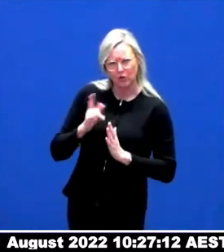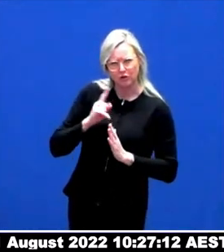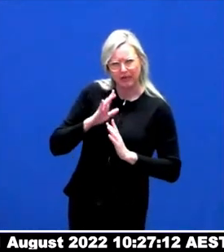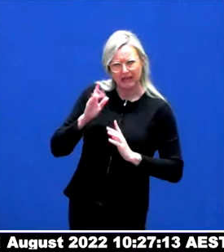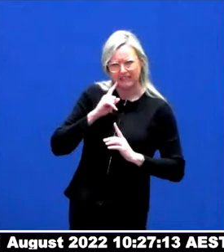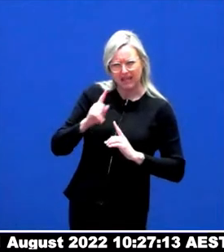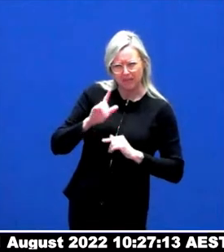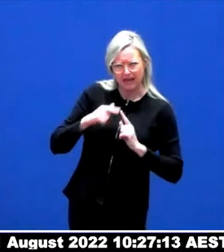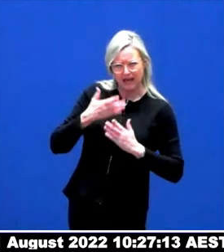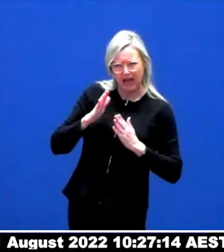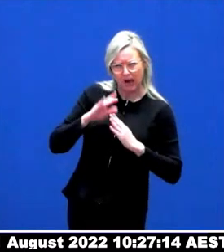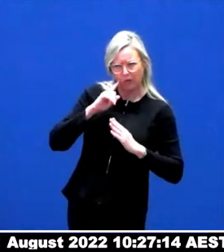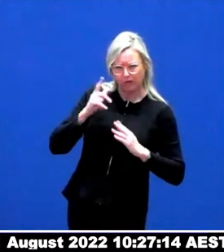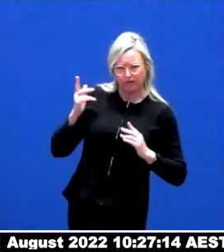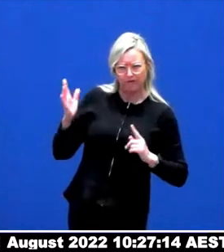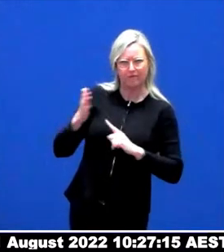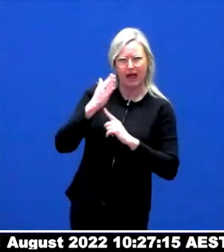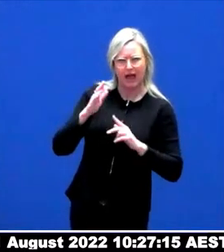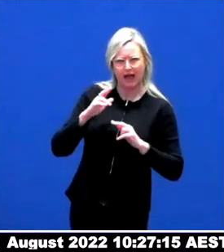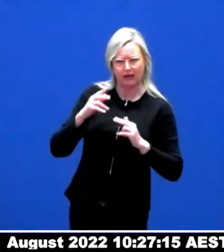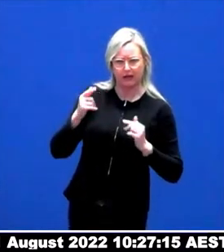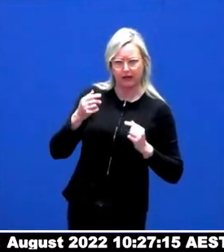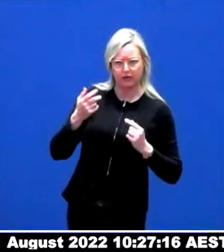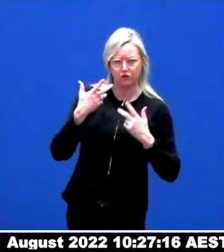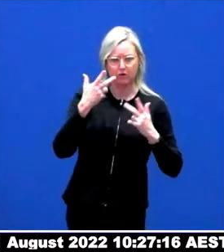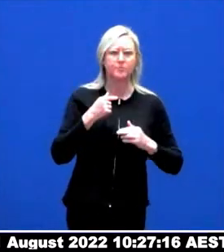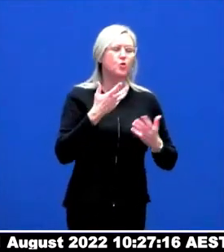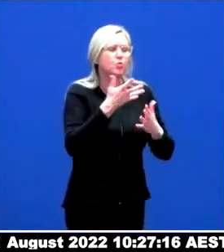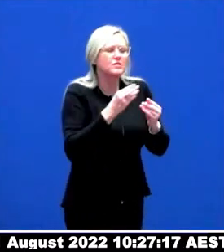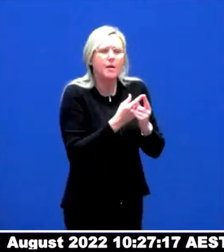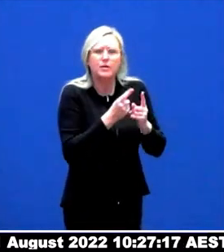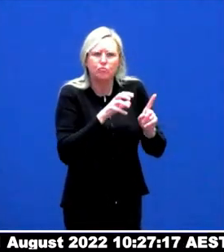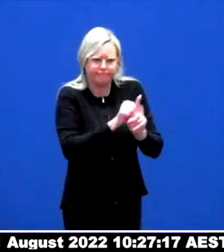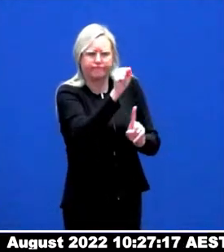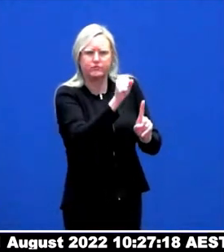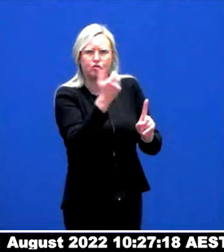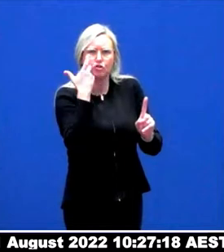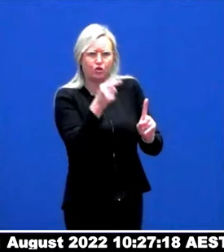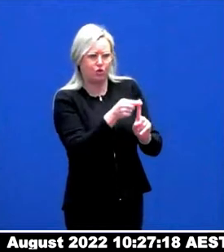Well, an express reference for something to identify a connection between